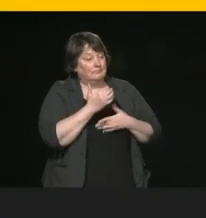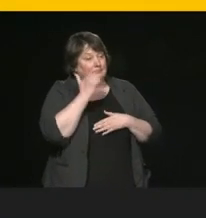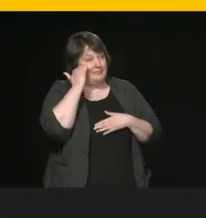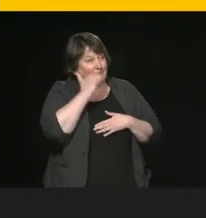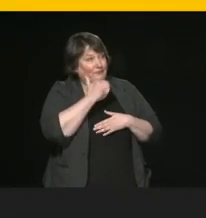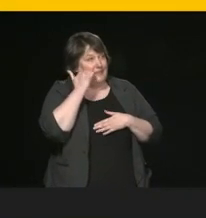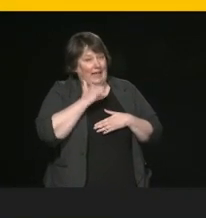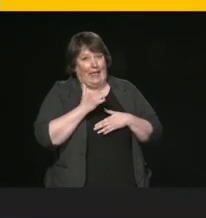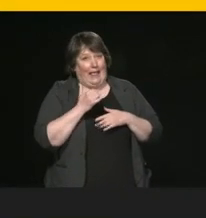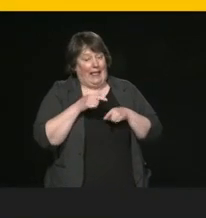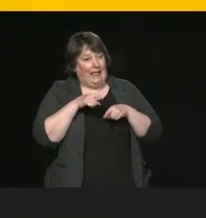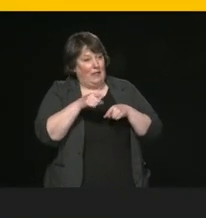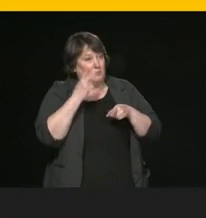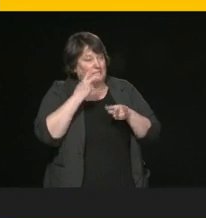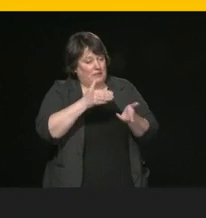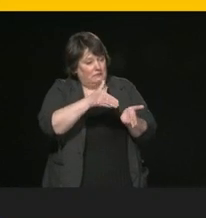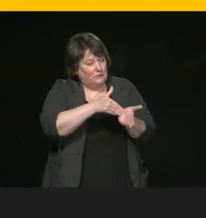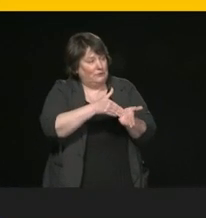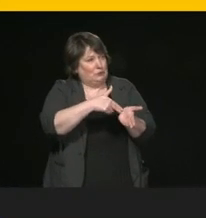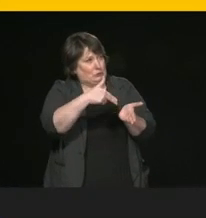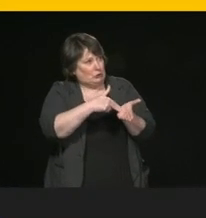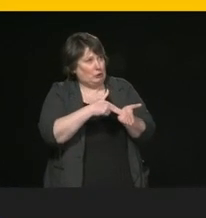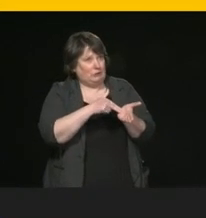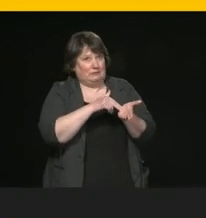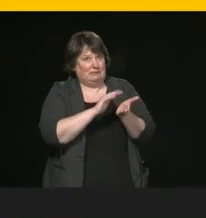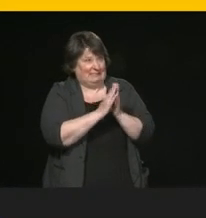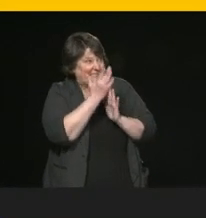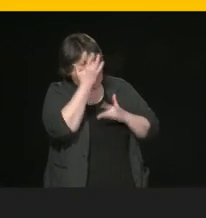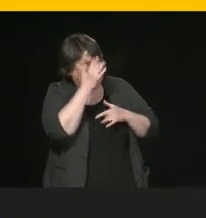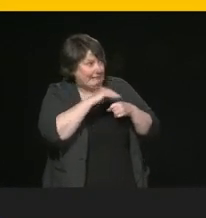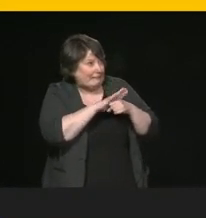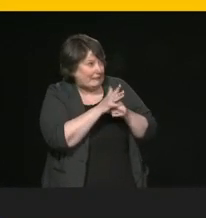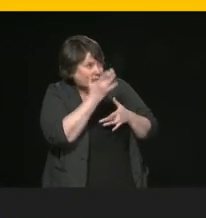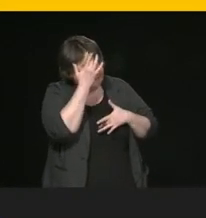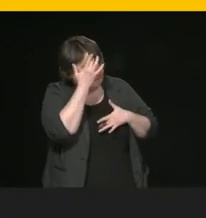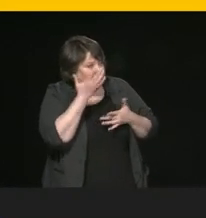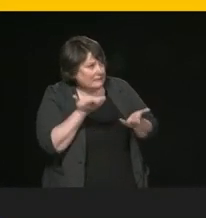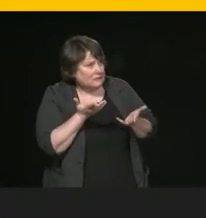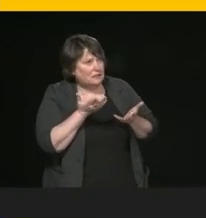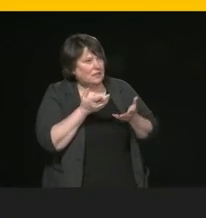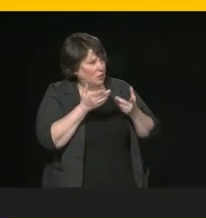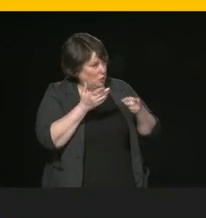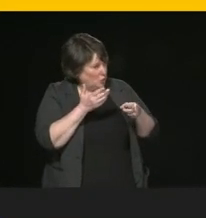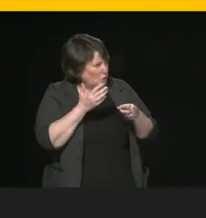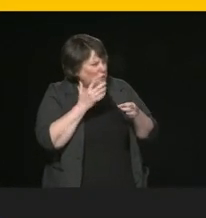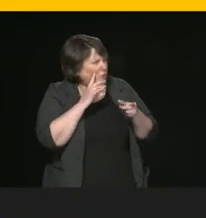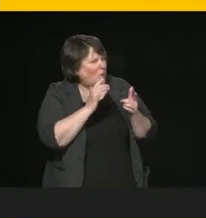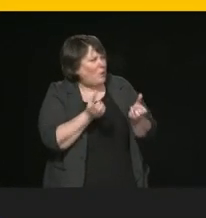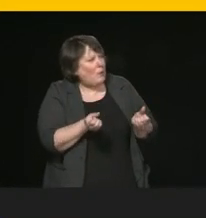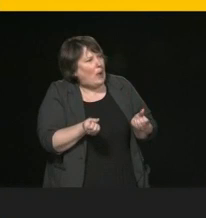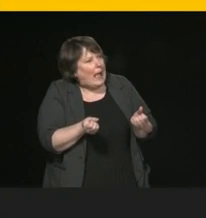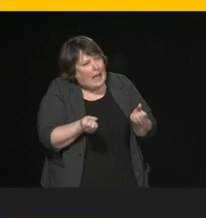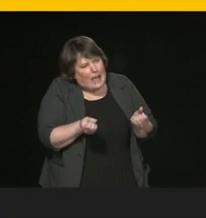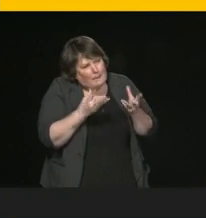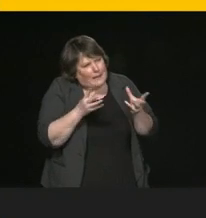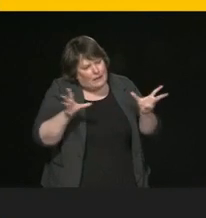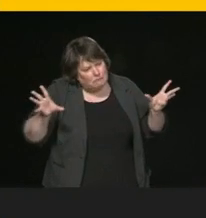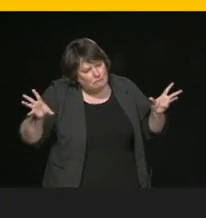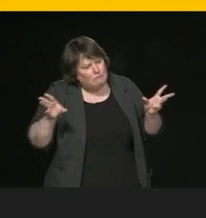EVERY DAY IT SEEMS LIKE WE'RE HEARING MORE CASES OF HEALTH CARE WORKERS WHO ARE INFECTED.